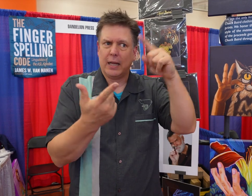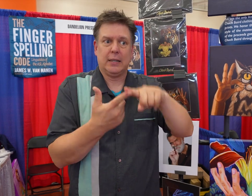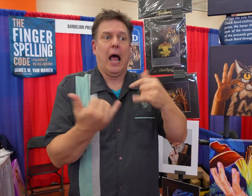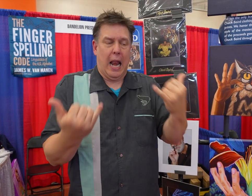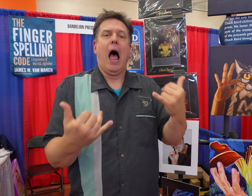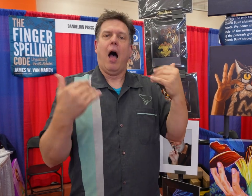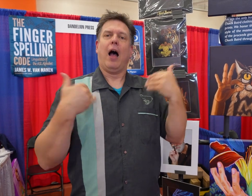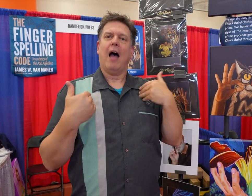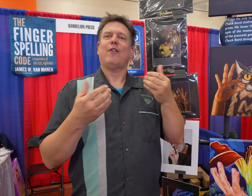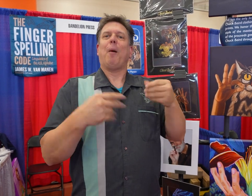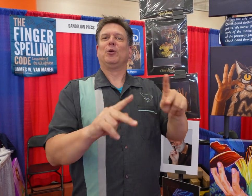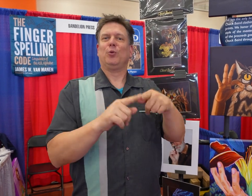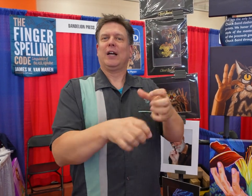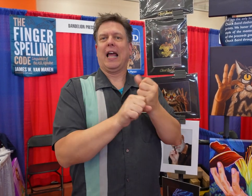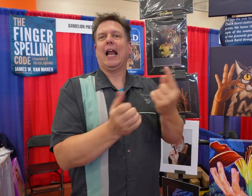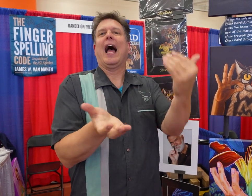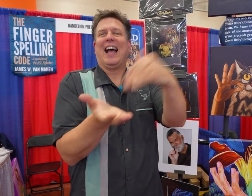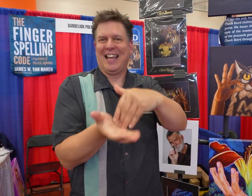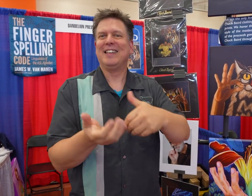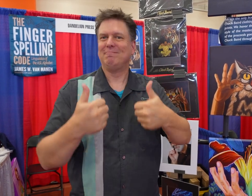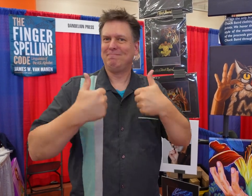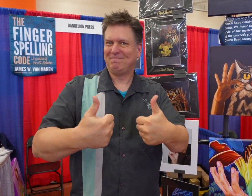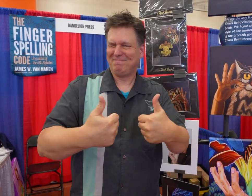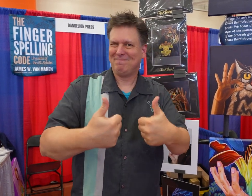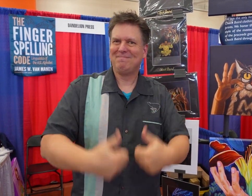Now we have the opportunity to get it again.